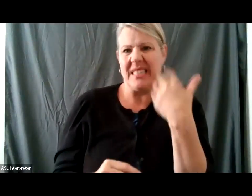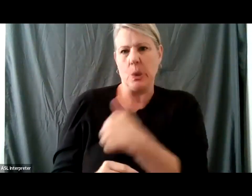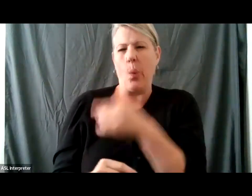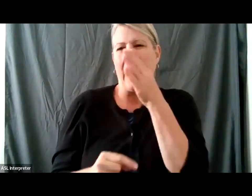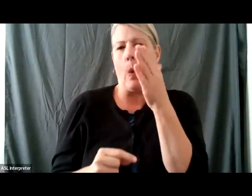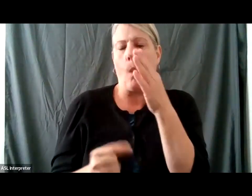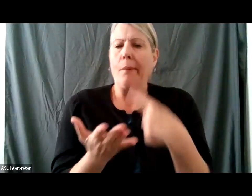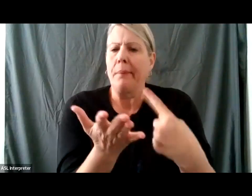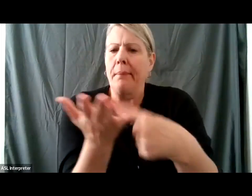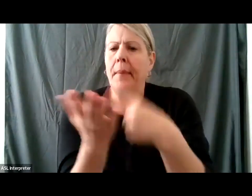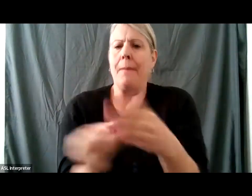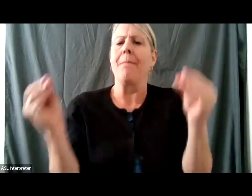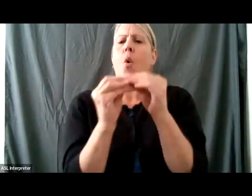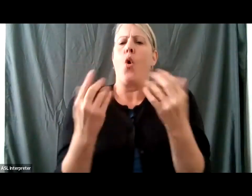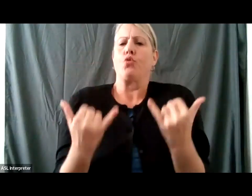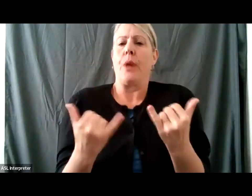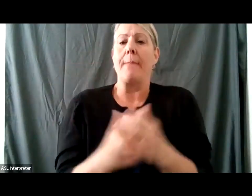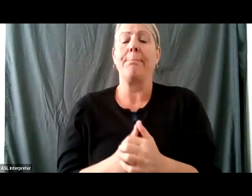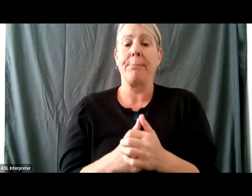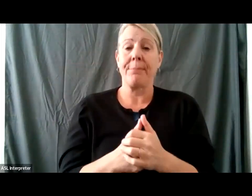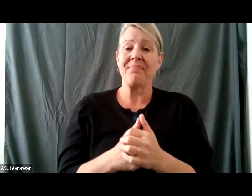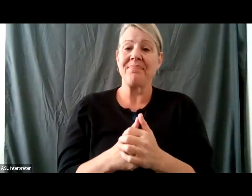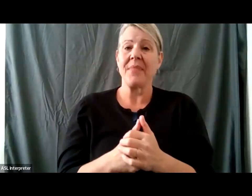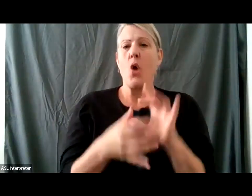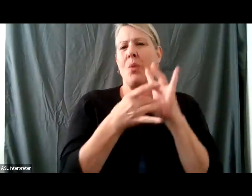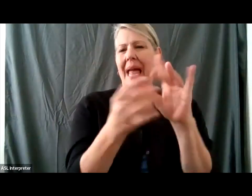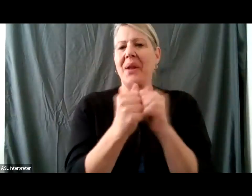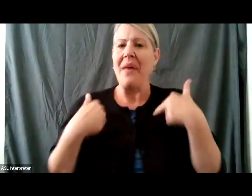some of the key issues that we're covering here under health care issues.